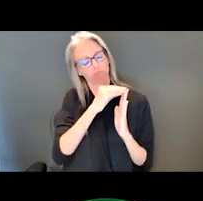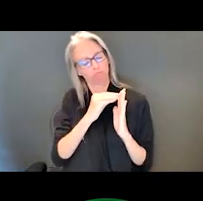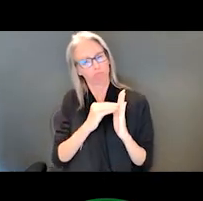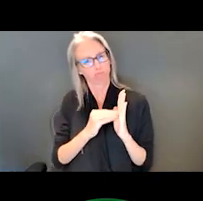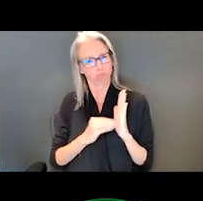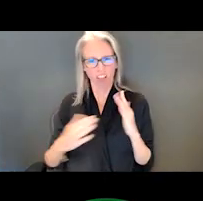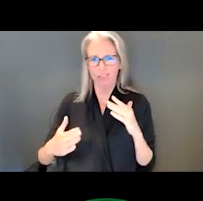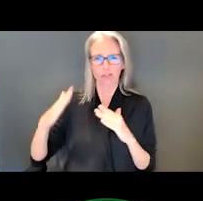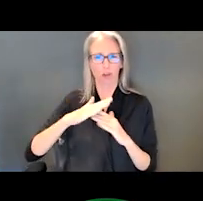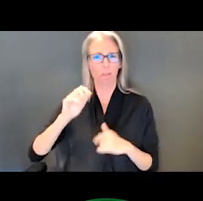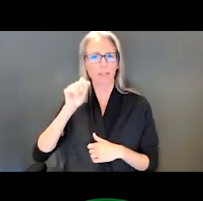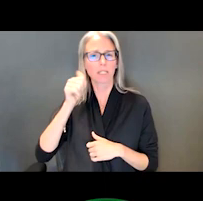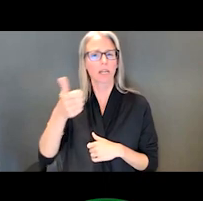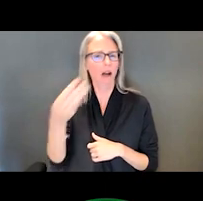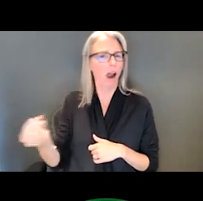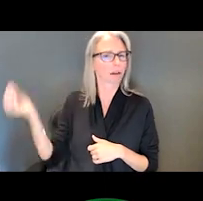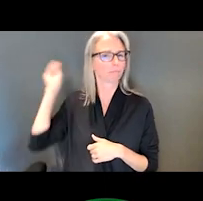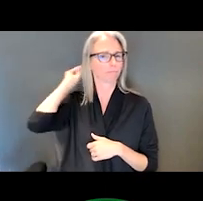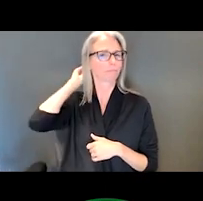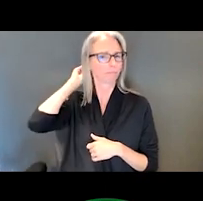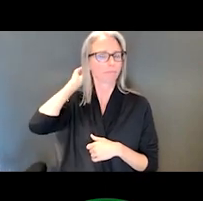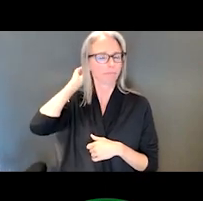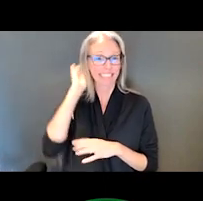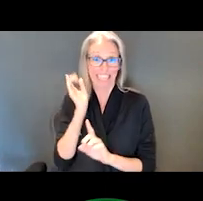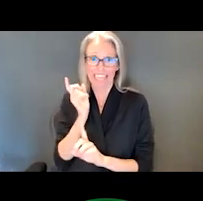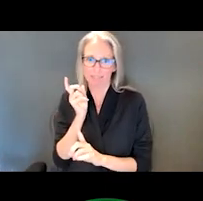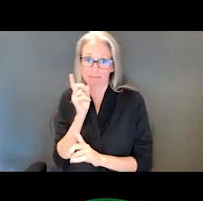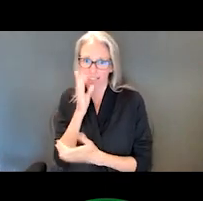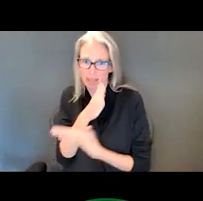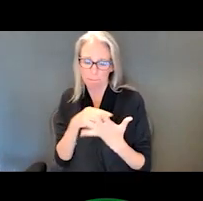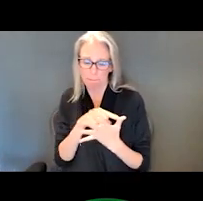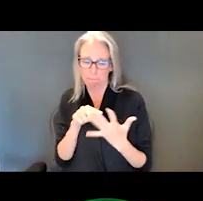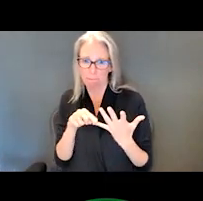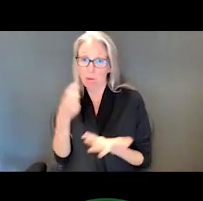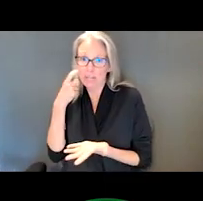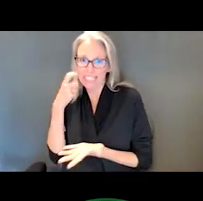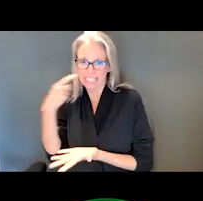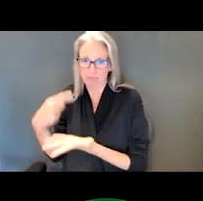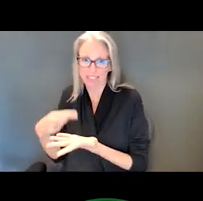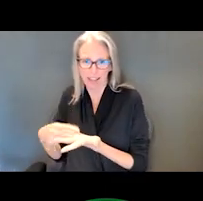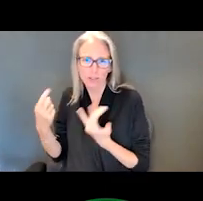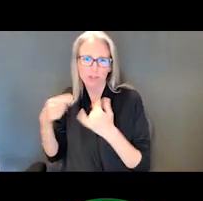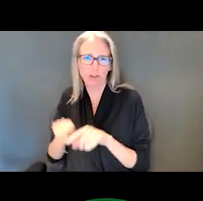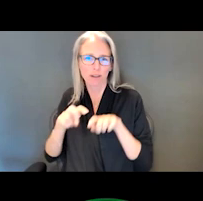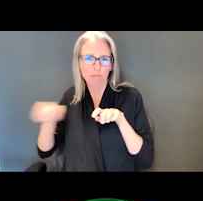list them anyhow. These are the just the common themes that and ideas that have emerged, from all the